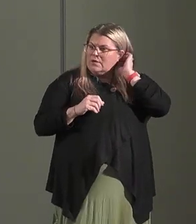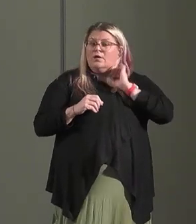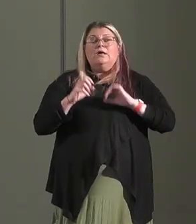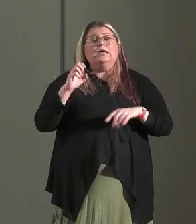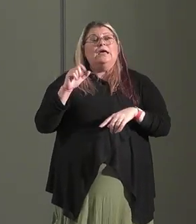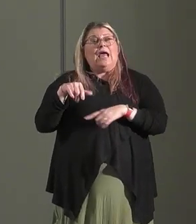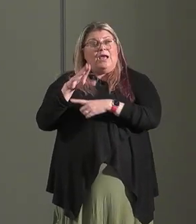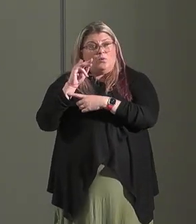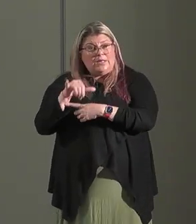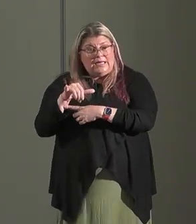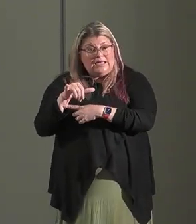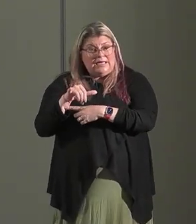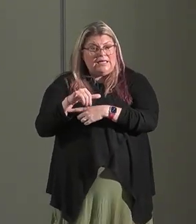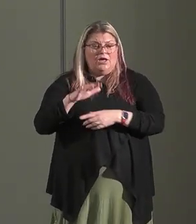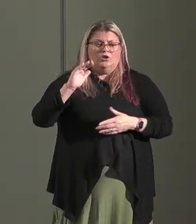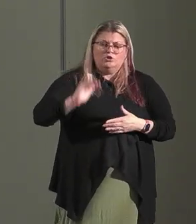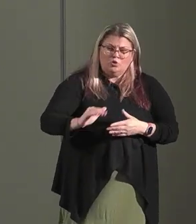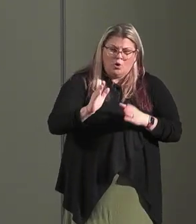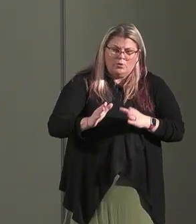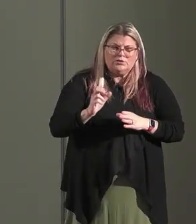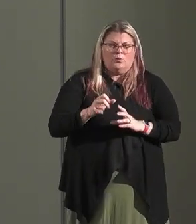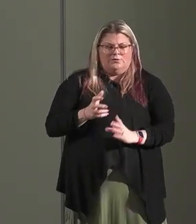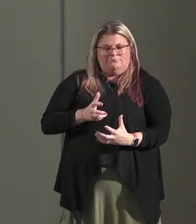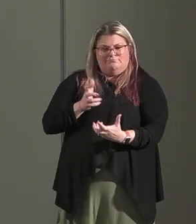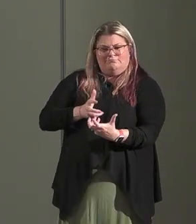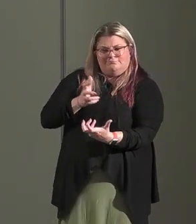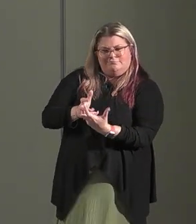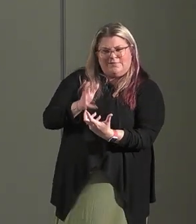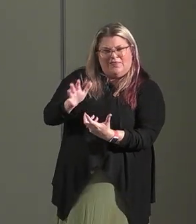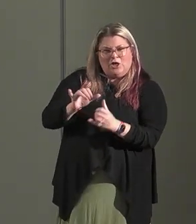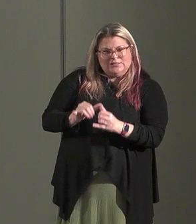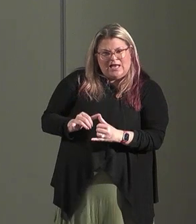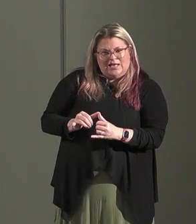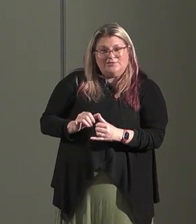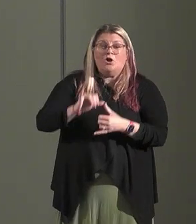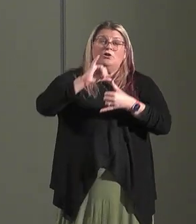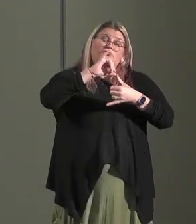the shorter person gets a bike that suits their size. The taller person gets a bike